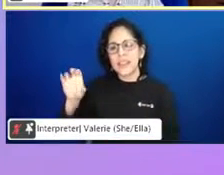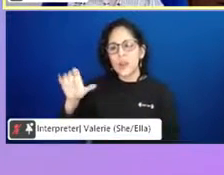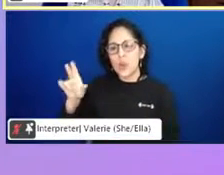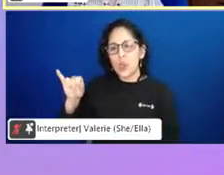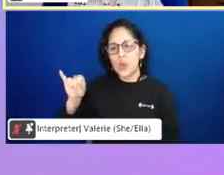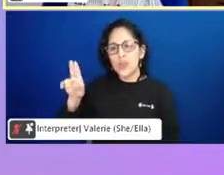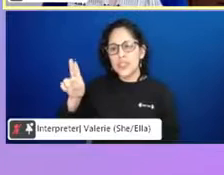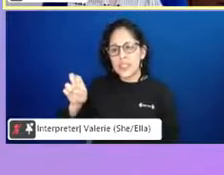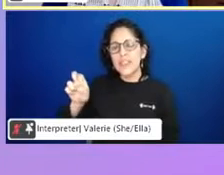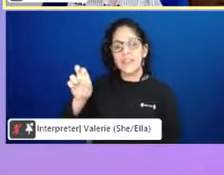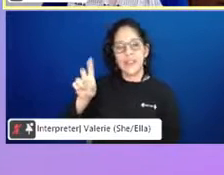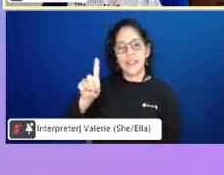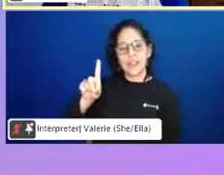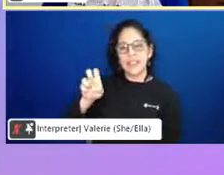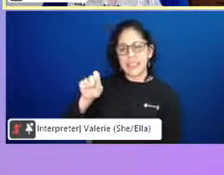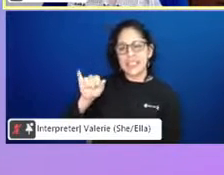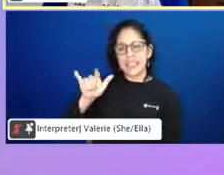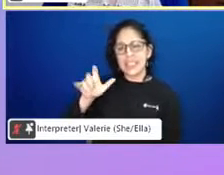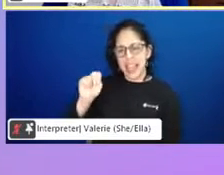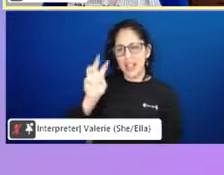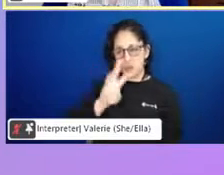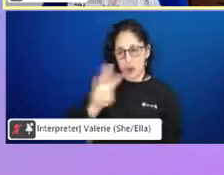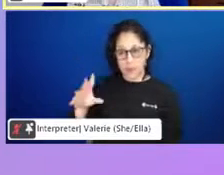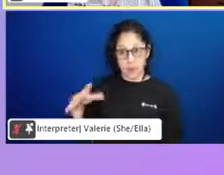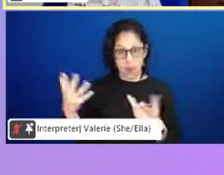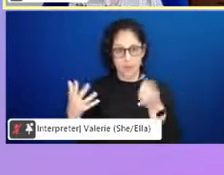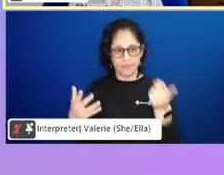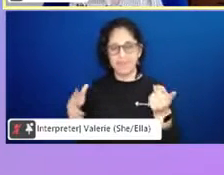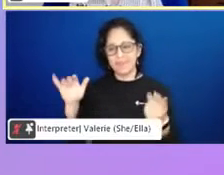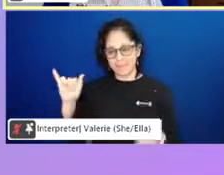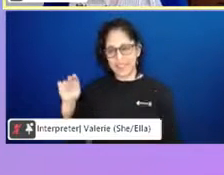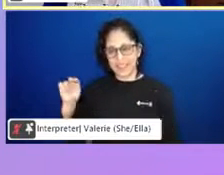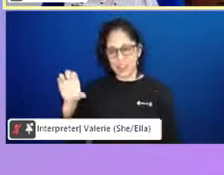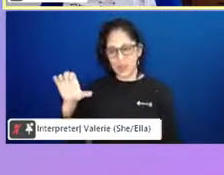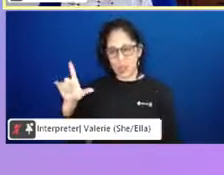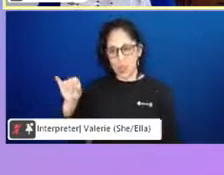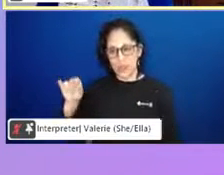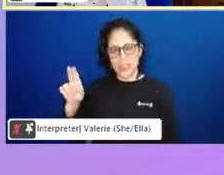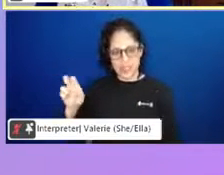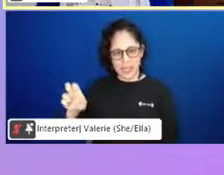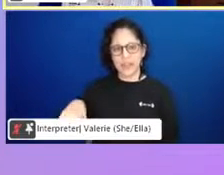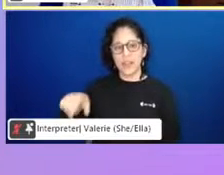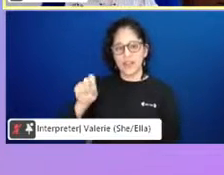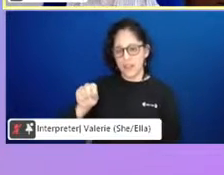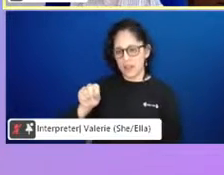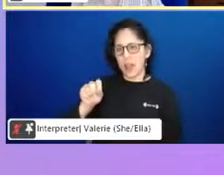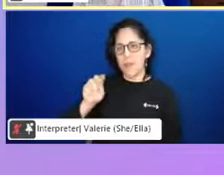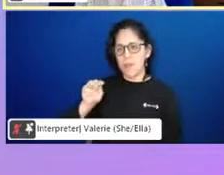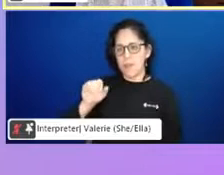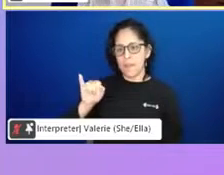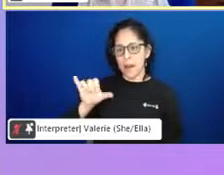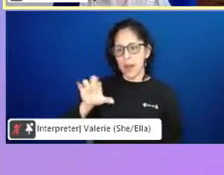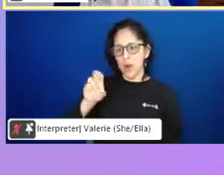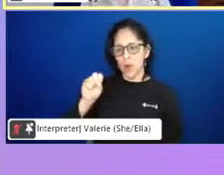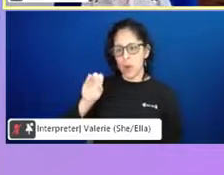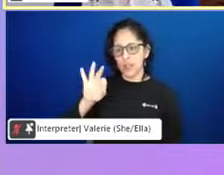at inclusive.microsoft.com or by searching Microsoft inclusive design on any search engine